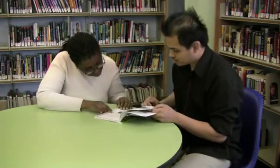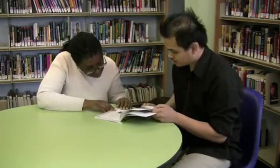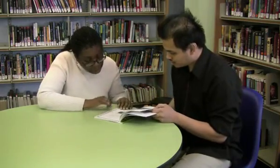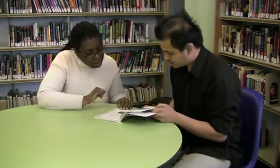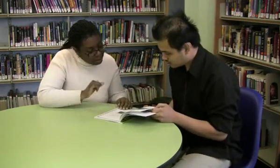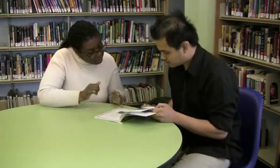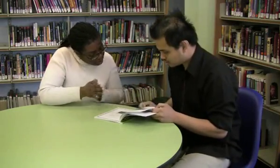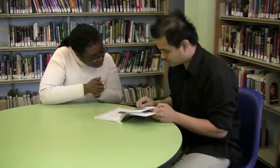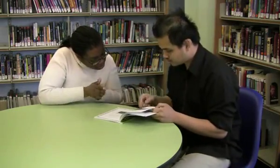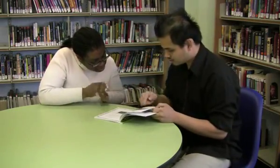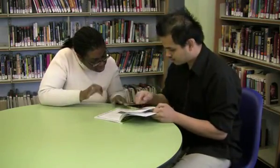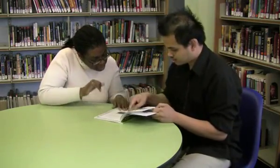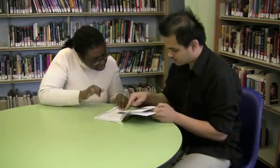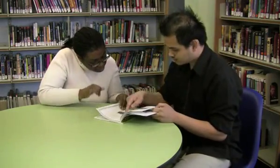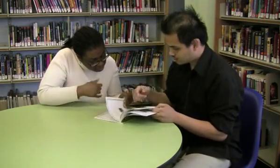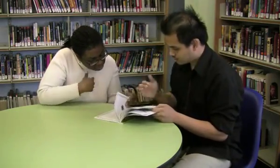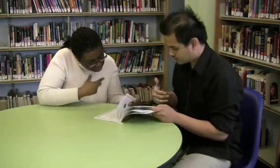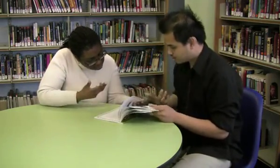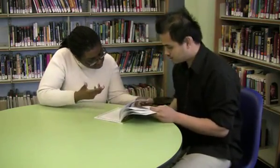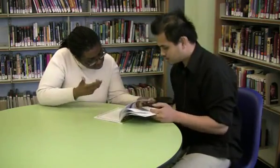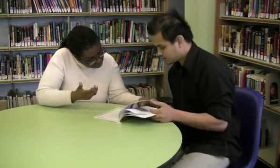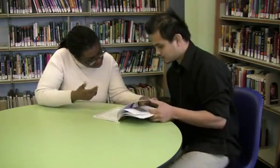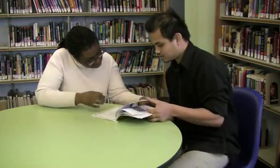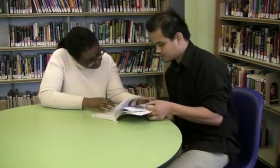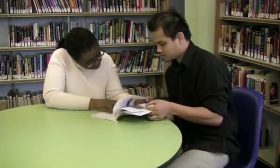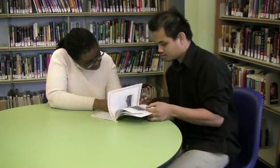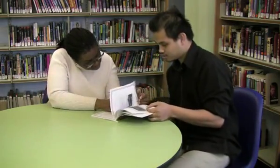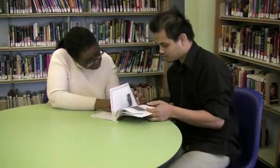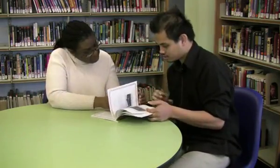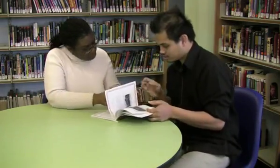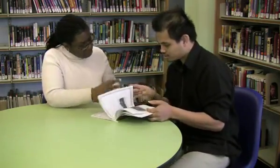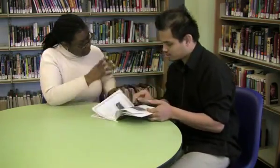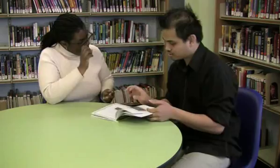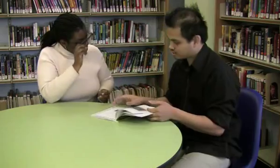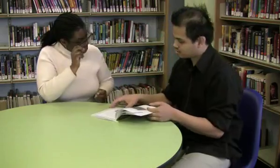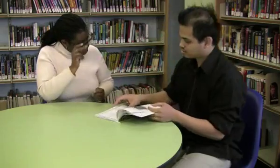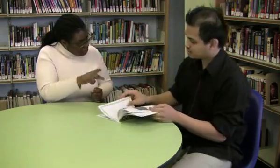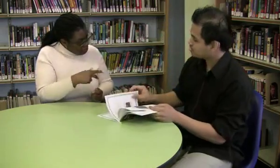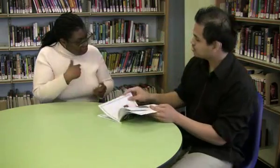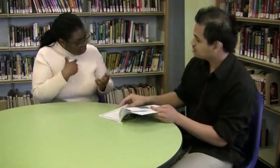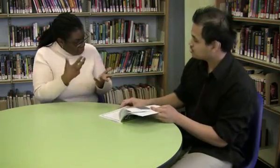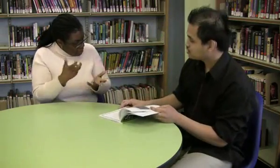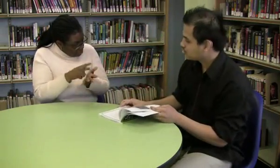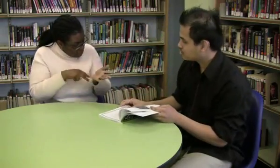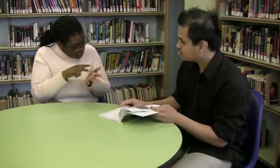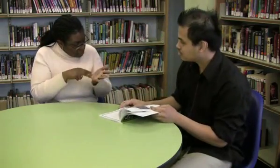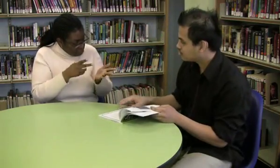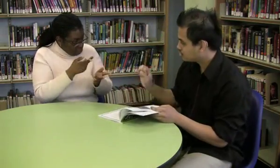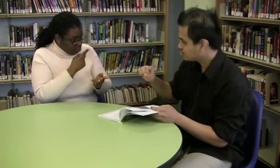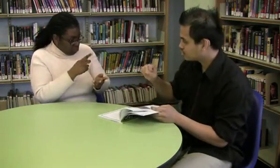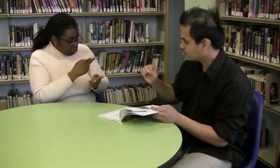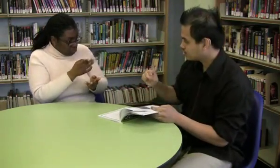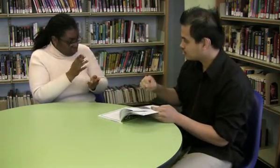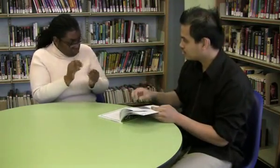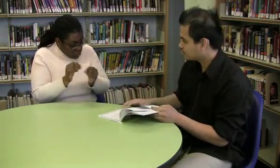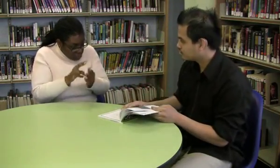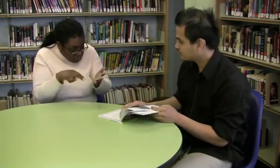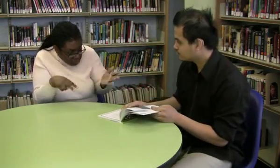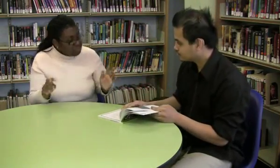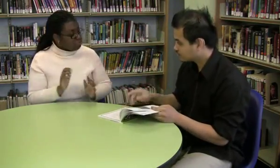That looks really interesting. So are you going to read this?